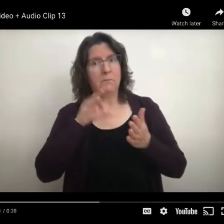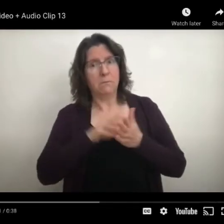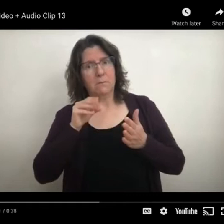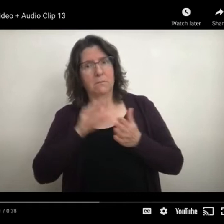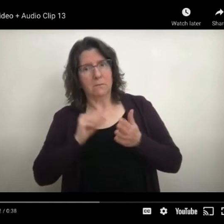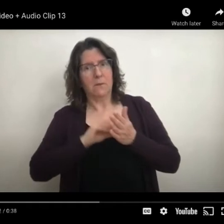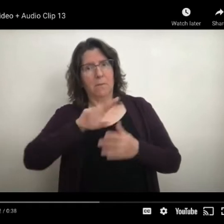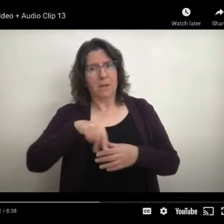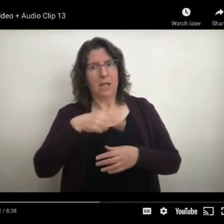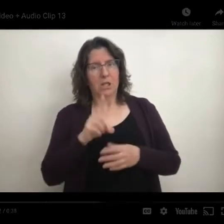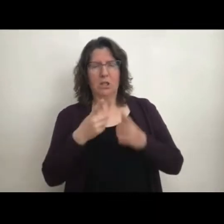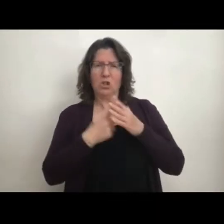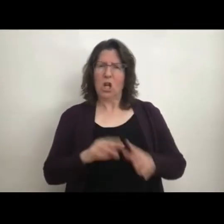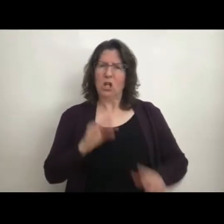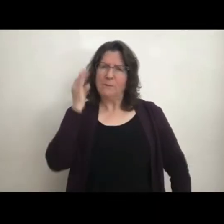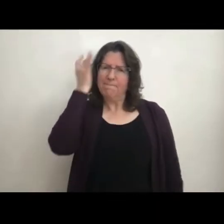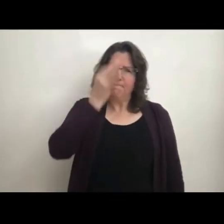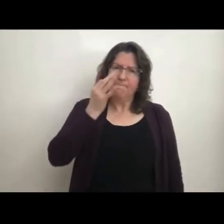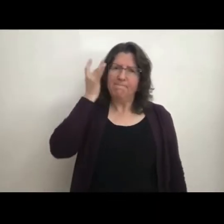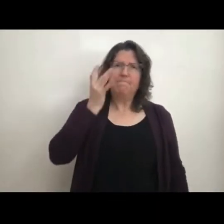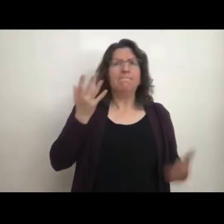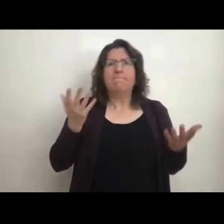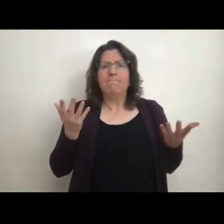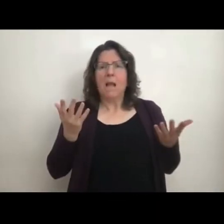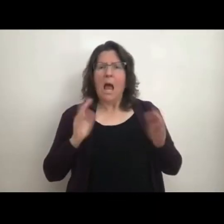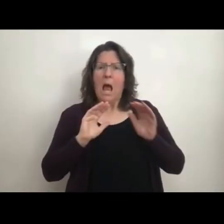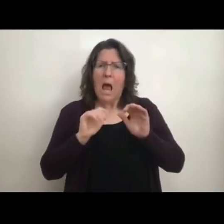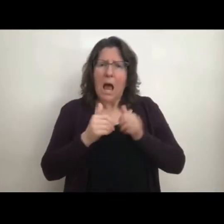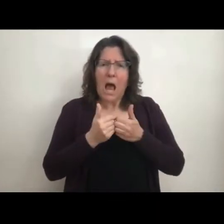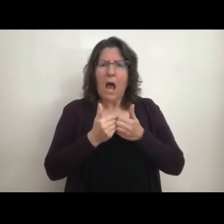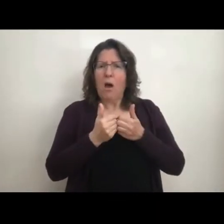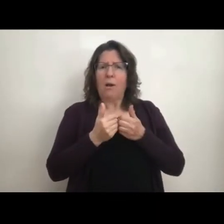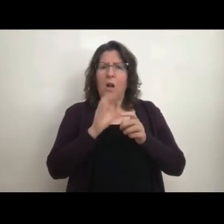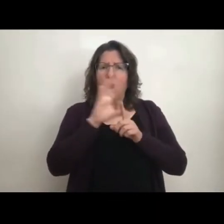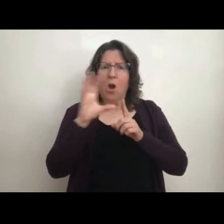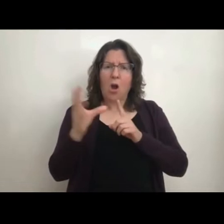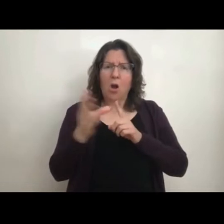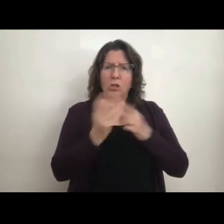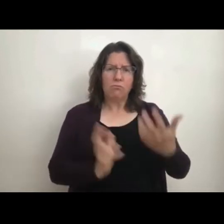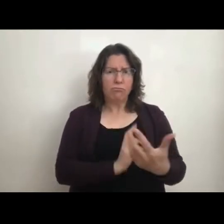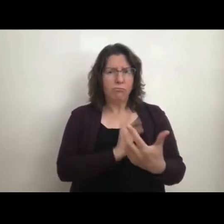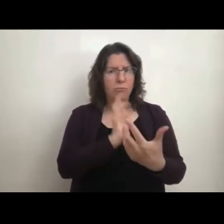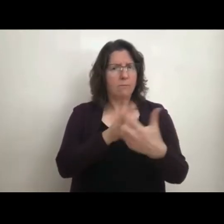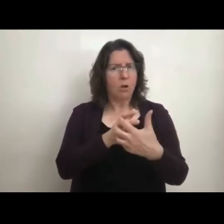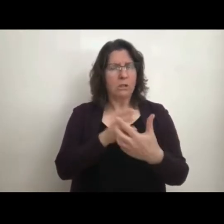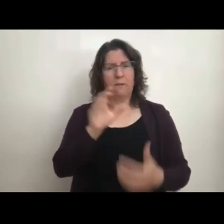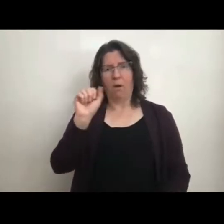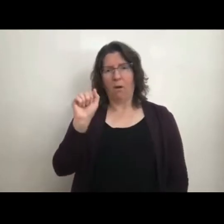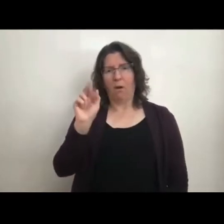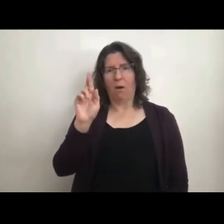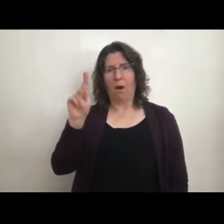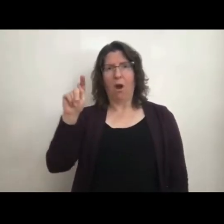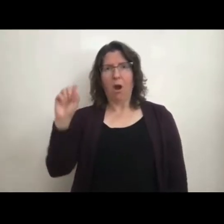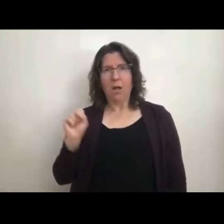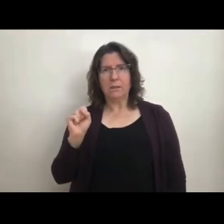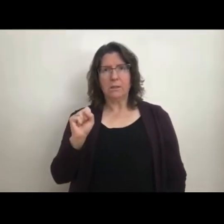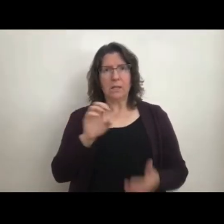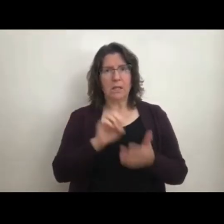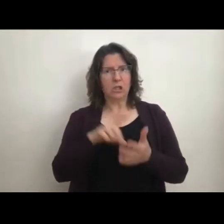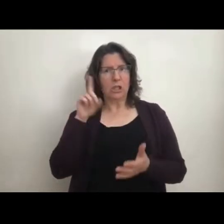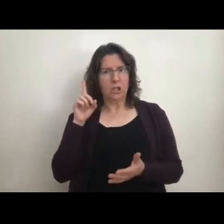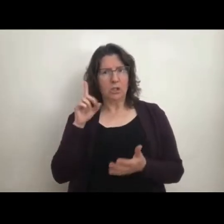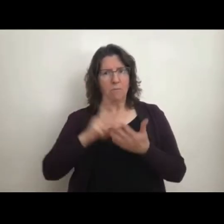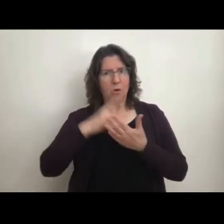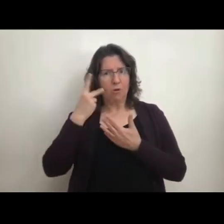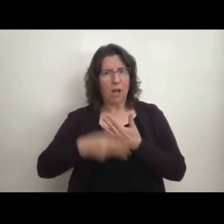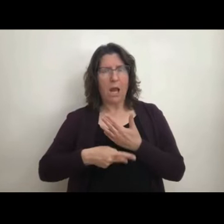While I was doing my PhD studies I began to wonder how a culturally responsive arts education program